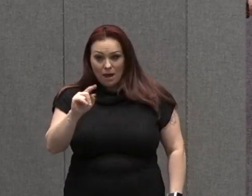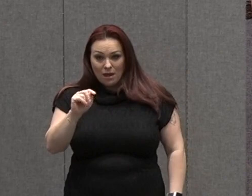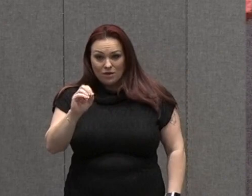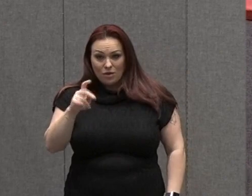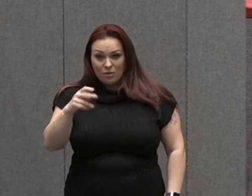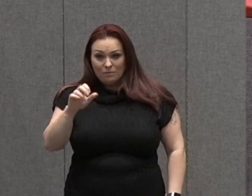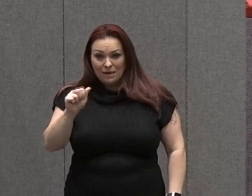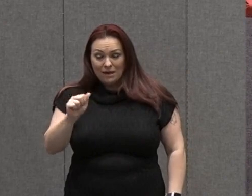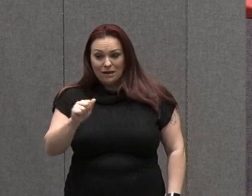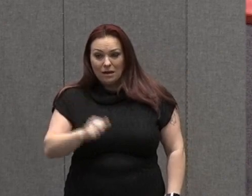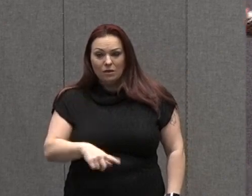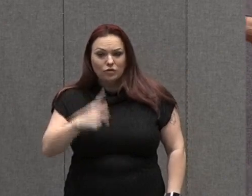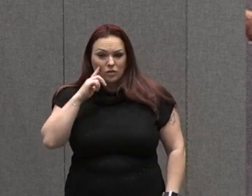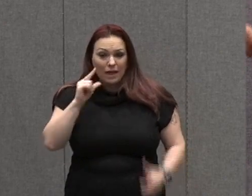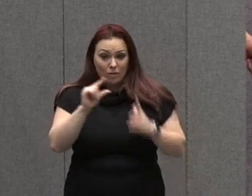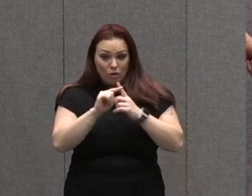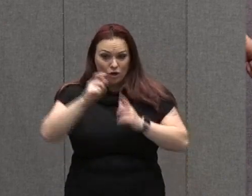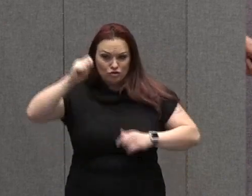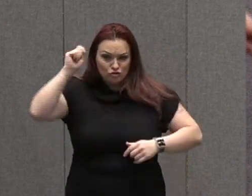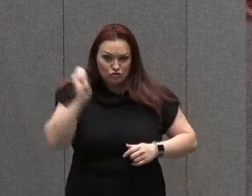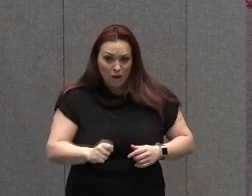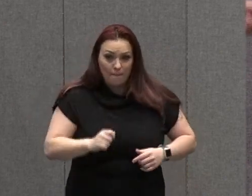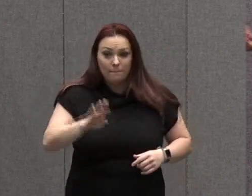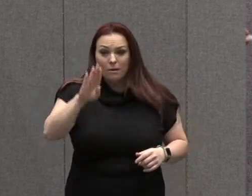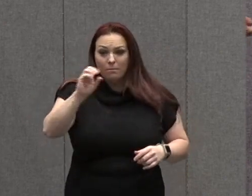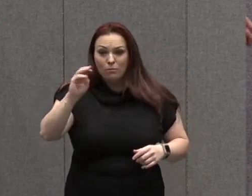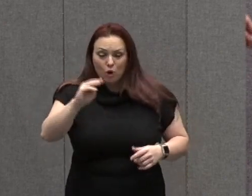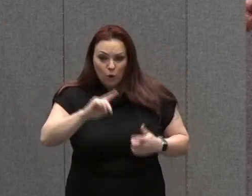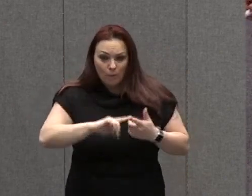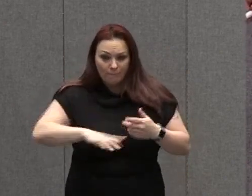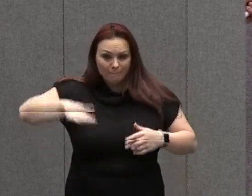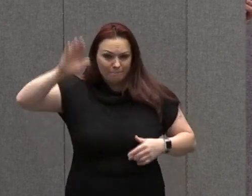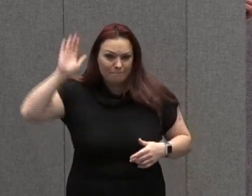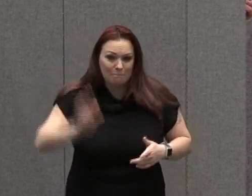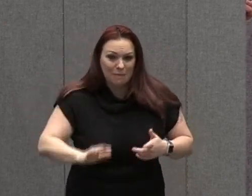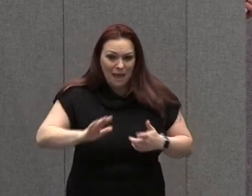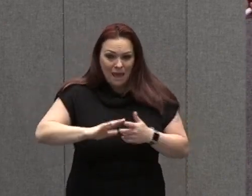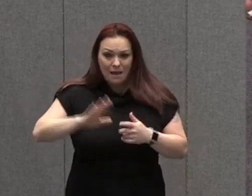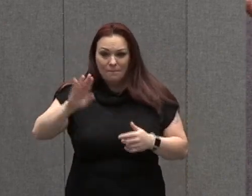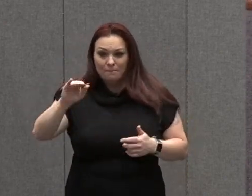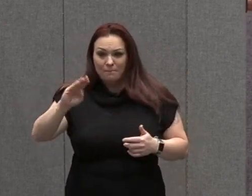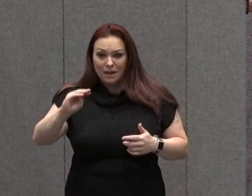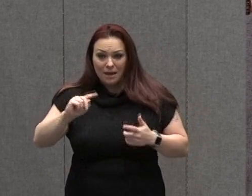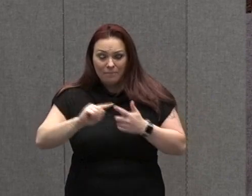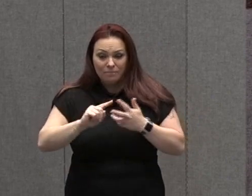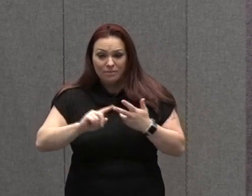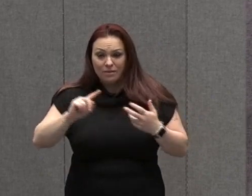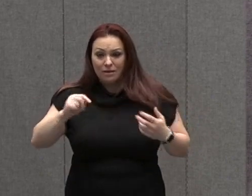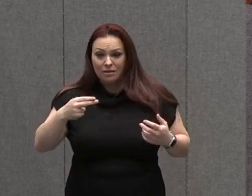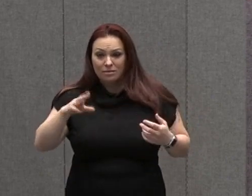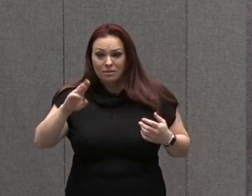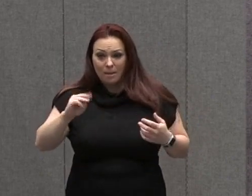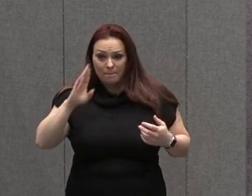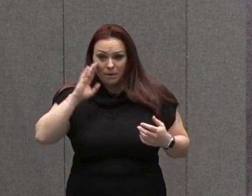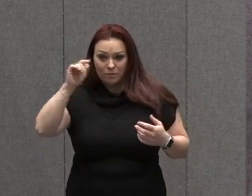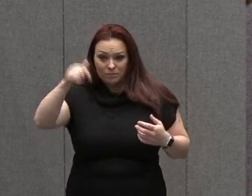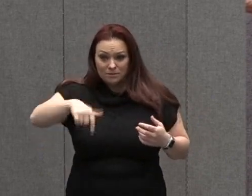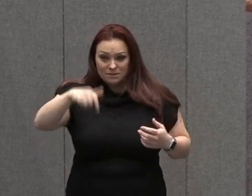to say the word boom! Bam, thump, cause it sounds like a drum. Then the way you can make, we'll go down still with the drums.